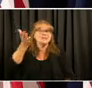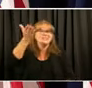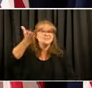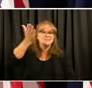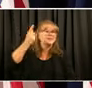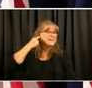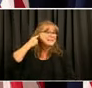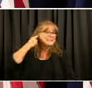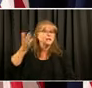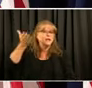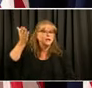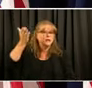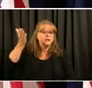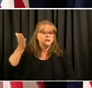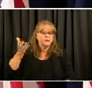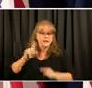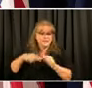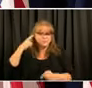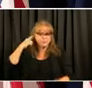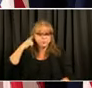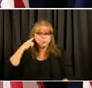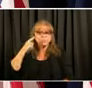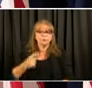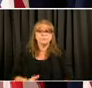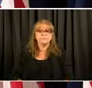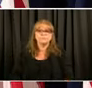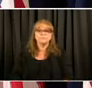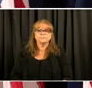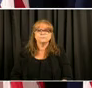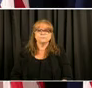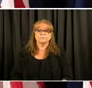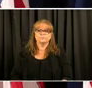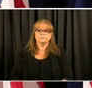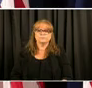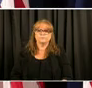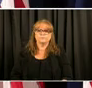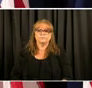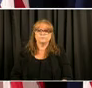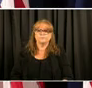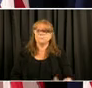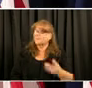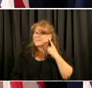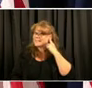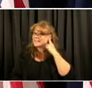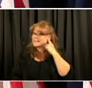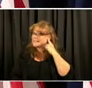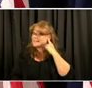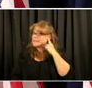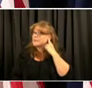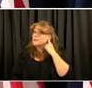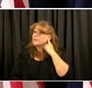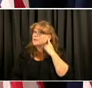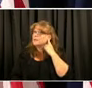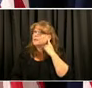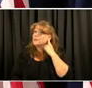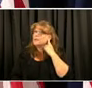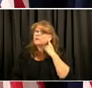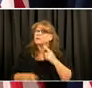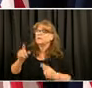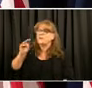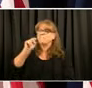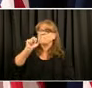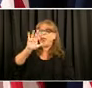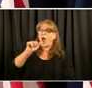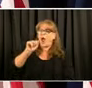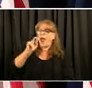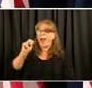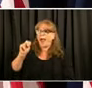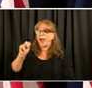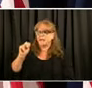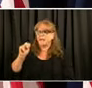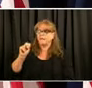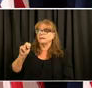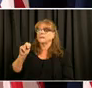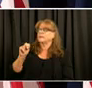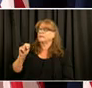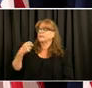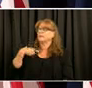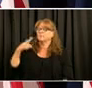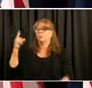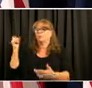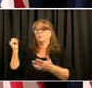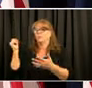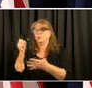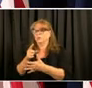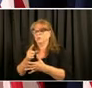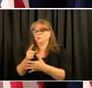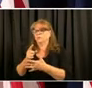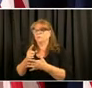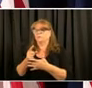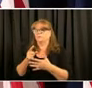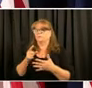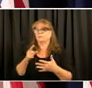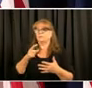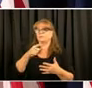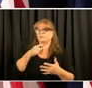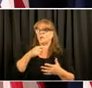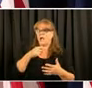yes please go ahead sorry um i'm fascinated by this guy dashboard and what stands out to me when